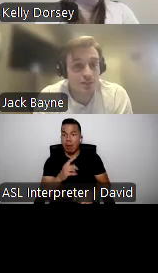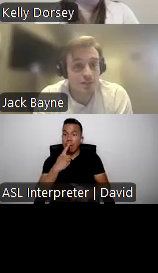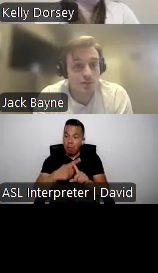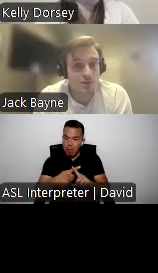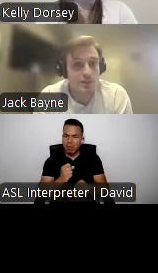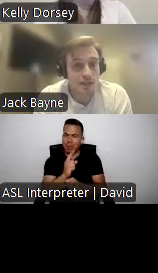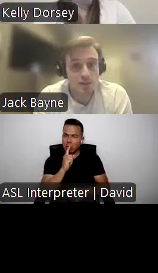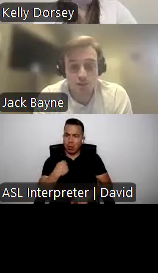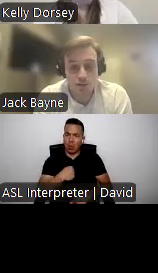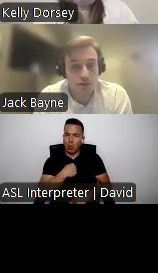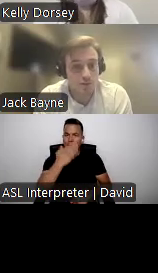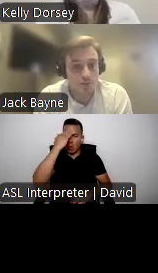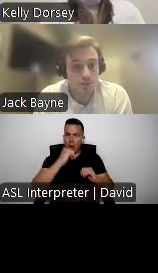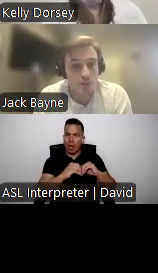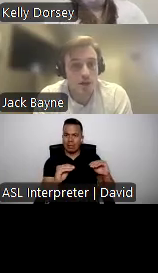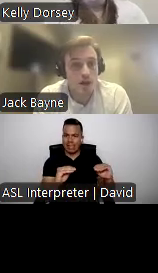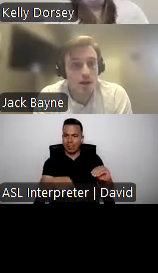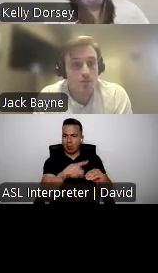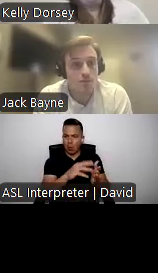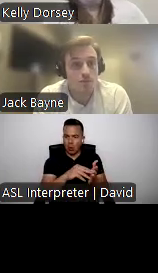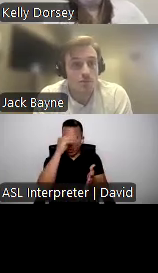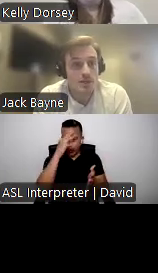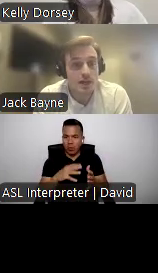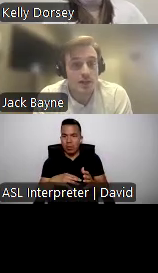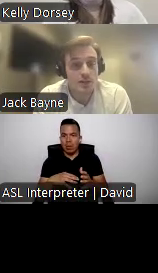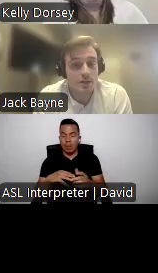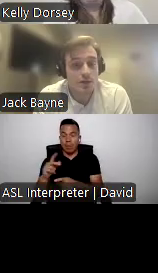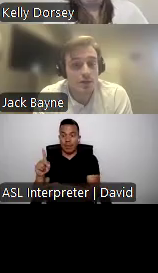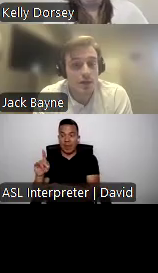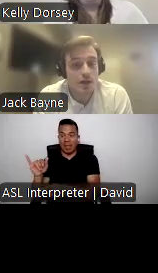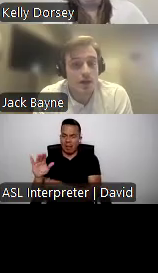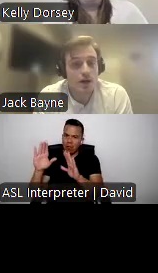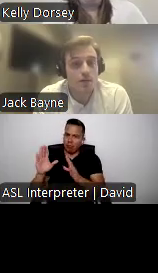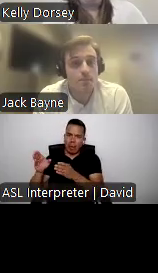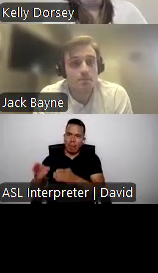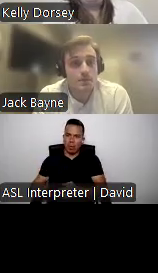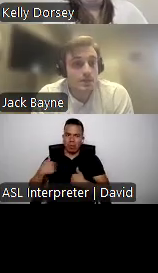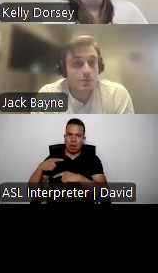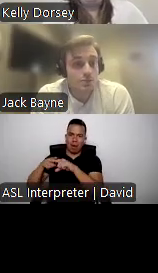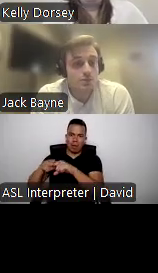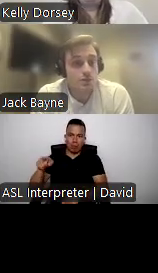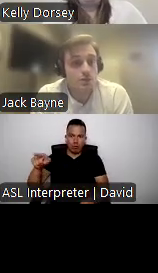teach the learners. And Kelly was a great resource for me to kind of lean on, because this was the